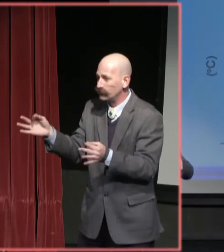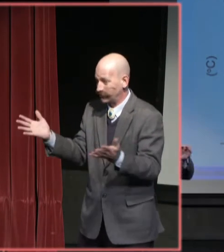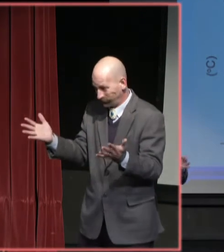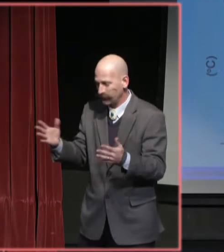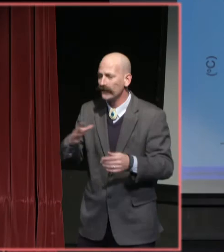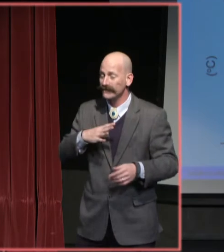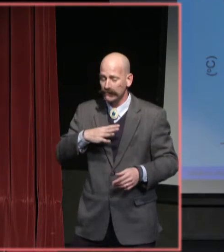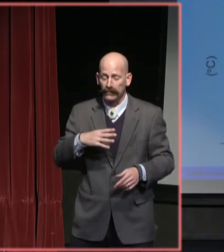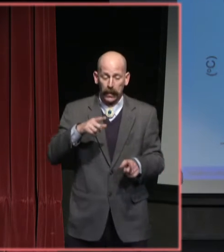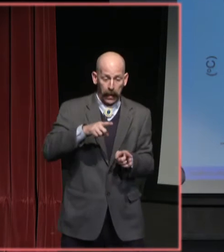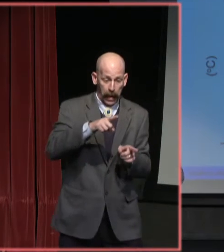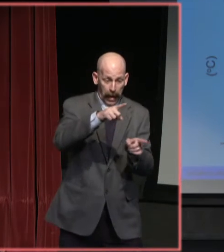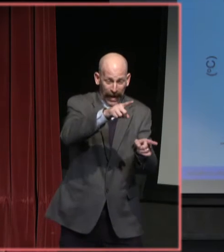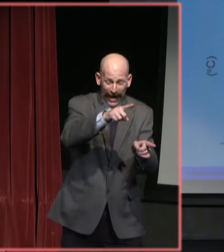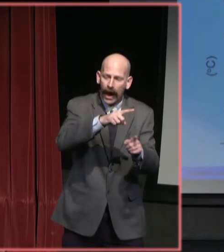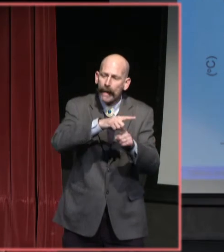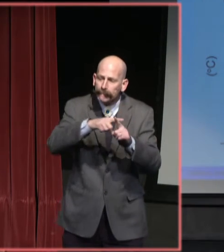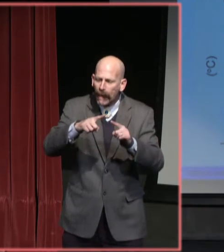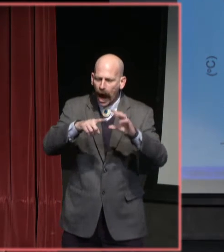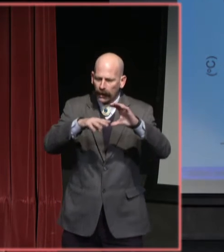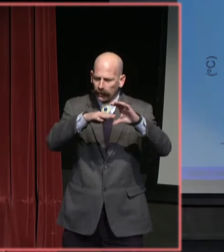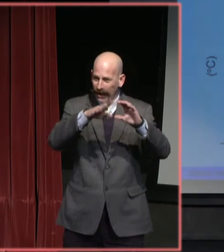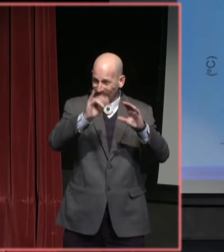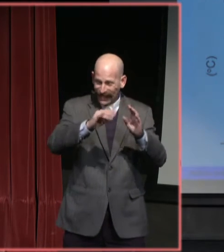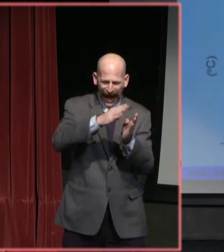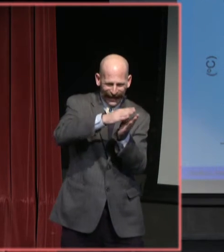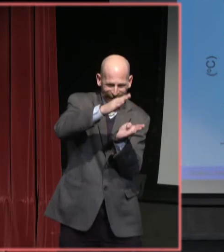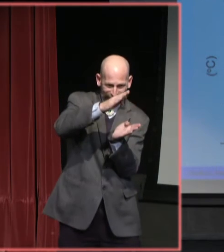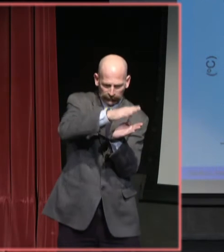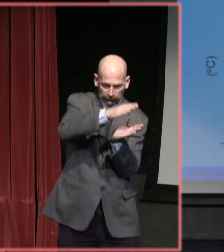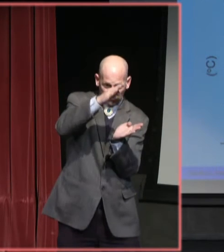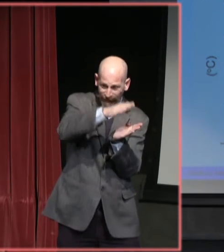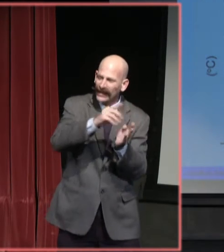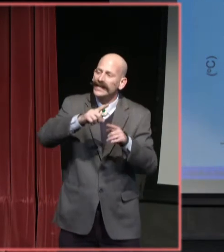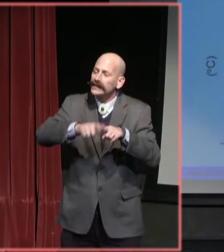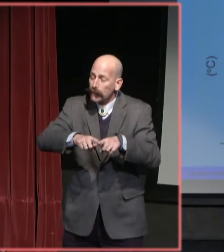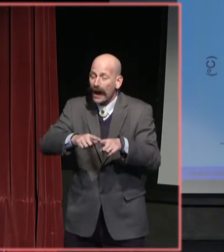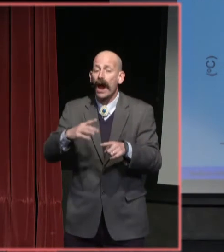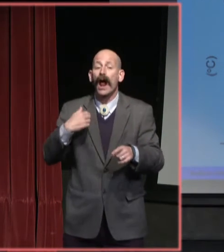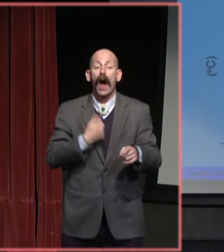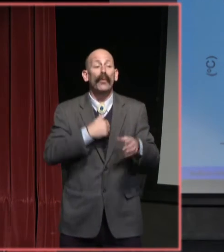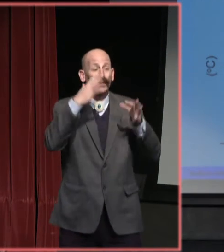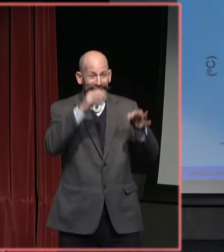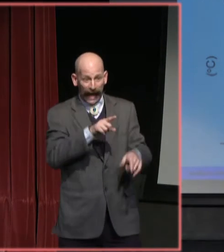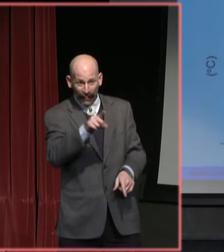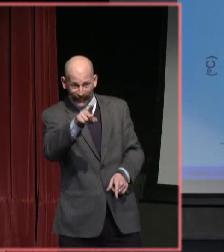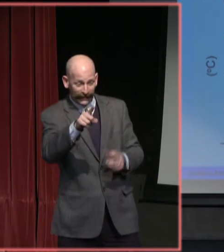of each line depends on how the earth responds to our actions and we are not sure at the moment